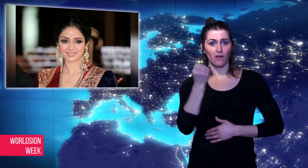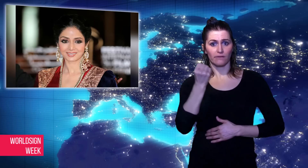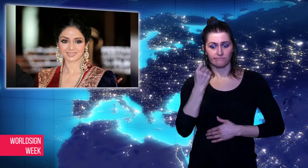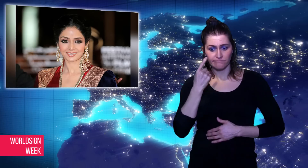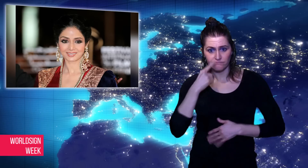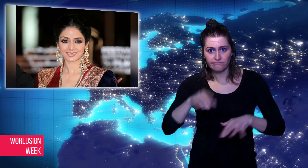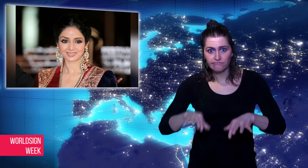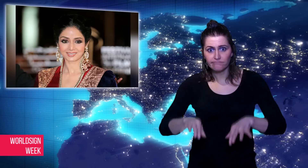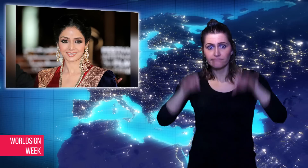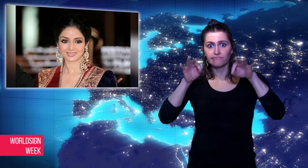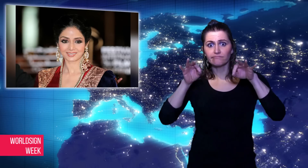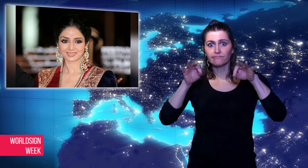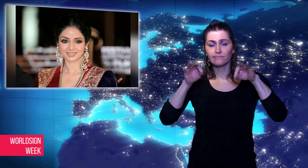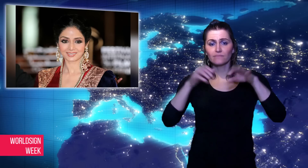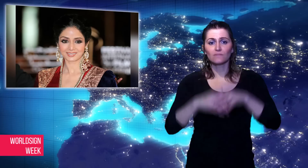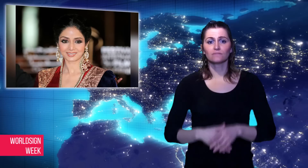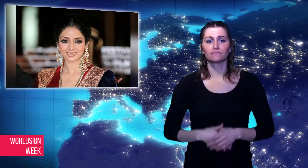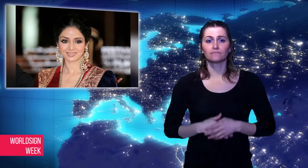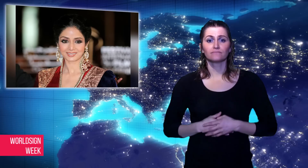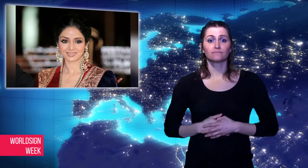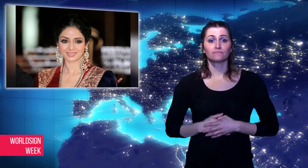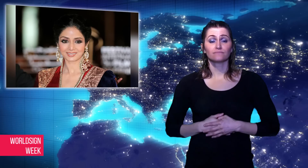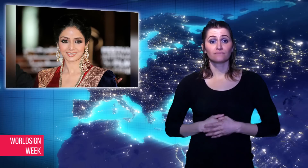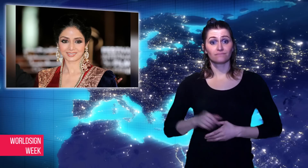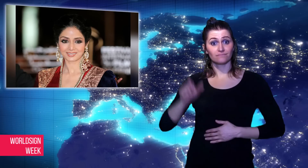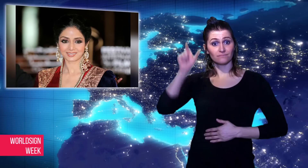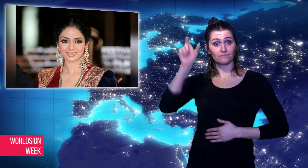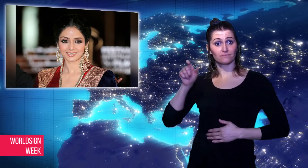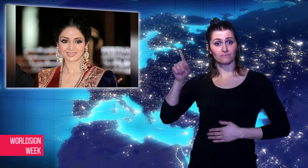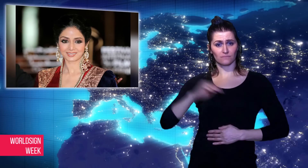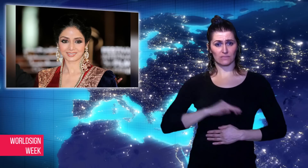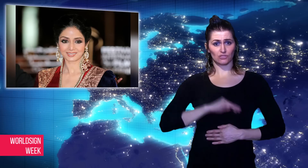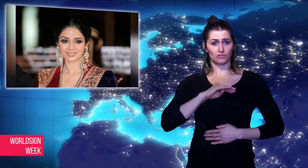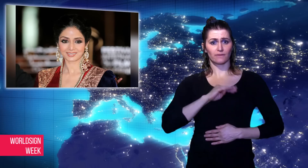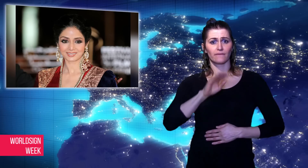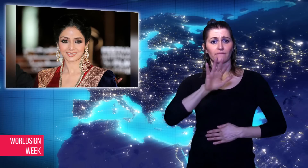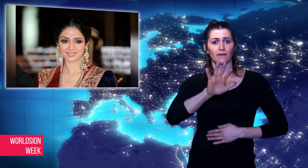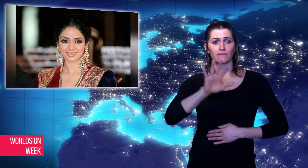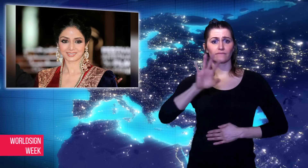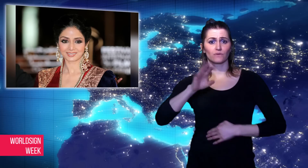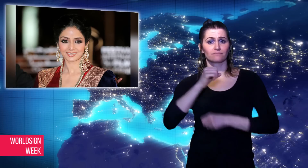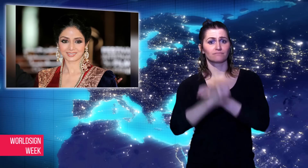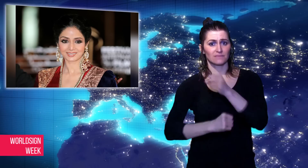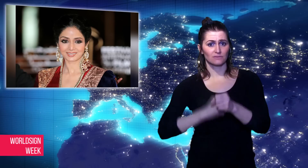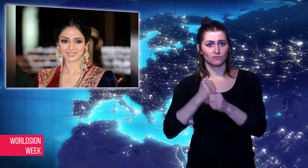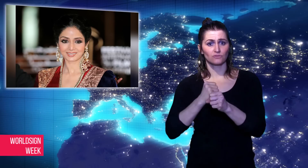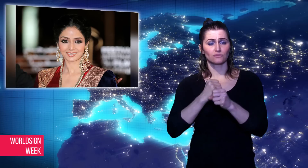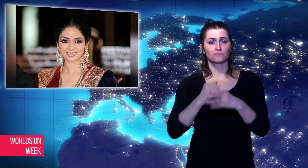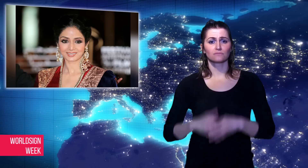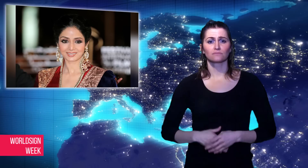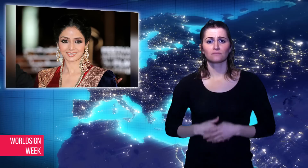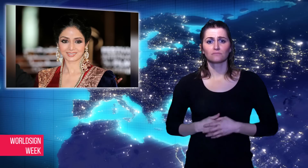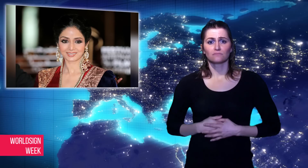cause of her death was losing